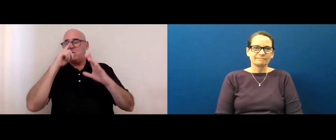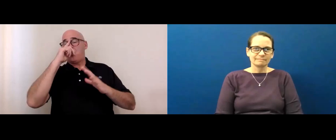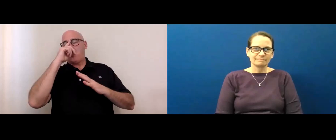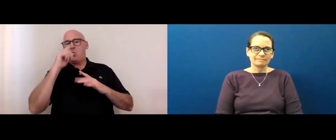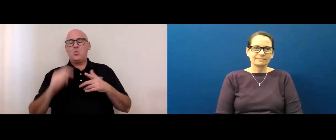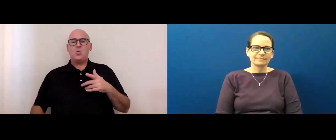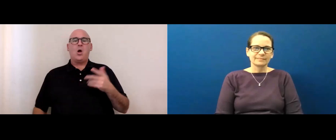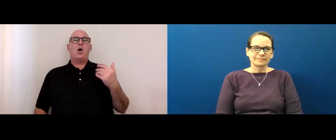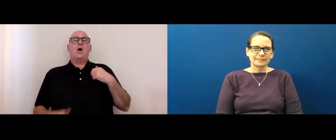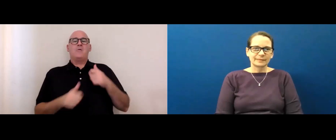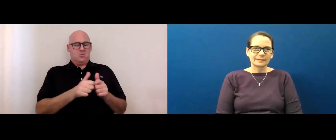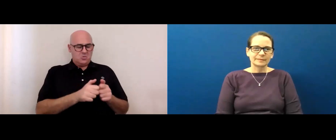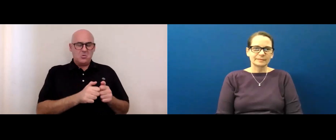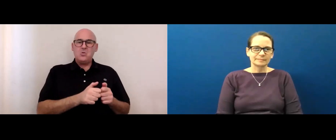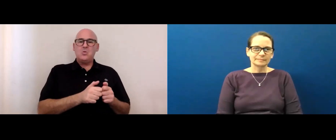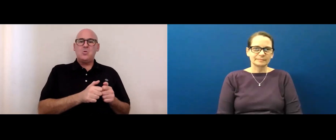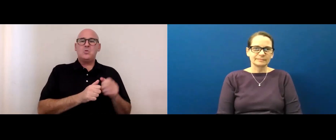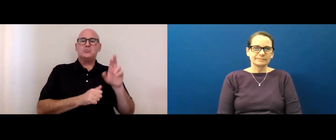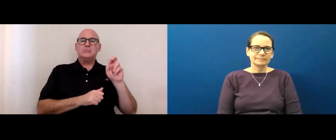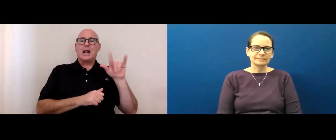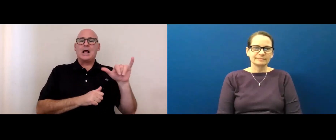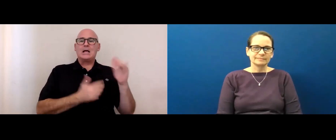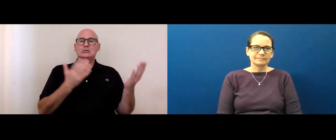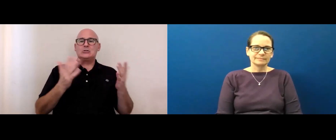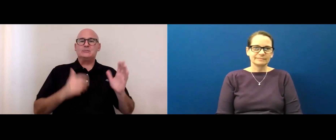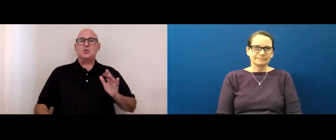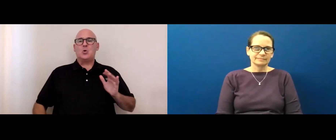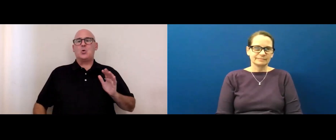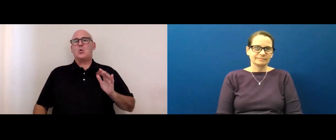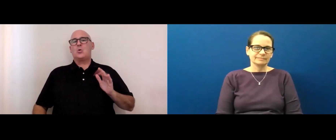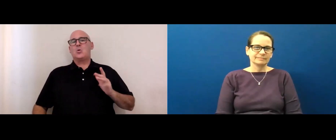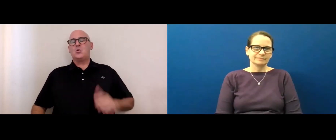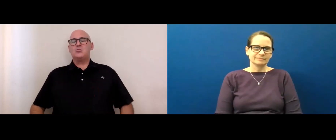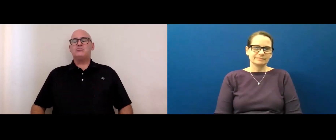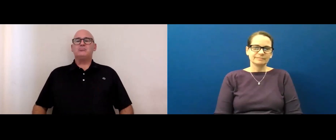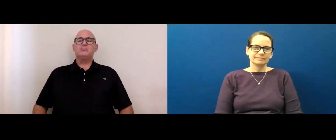the tv in the box you got your text phone you got relay service that's really cool